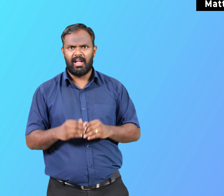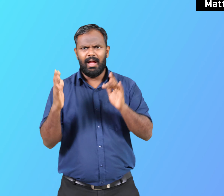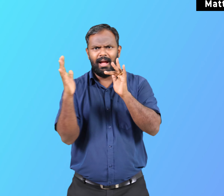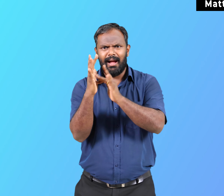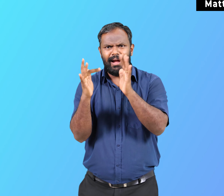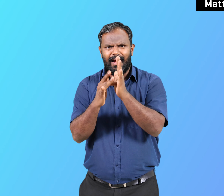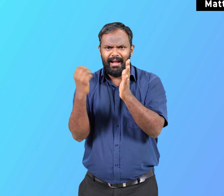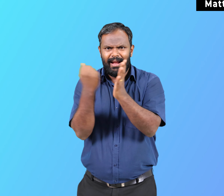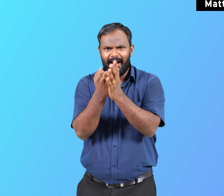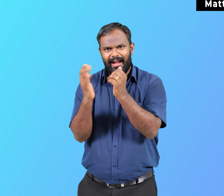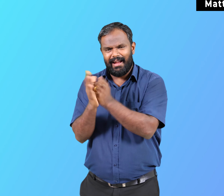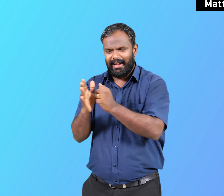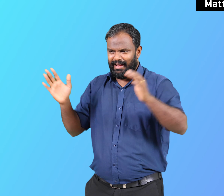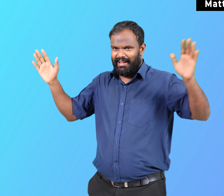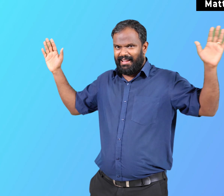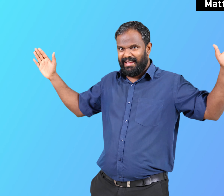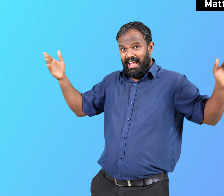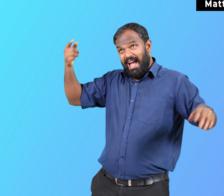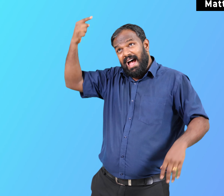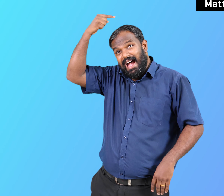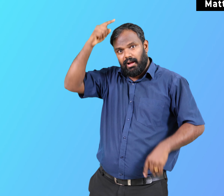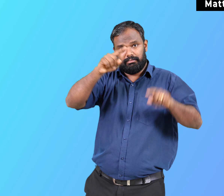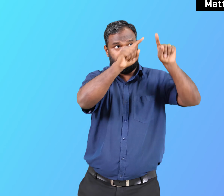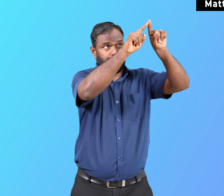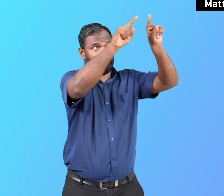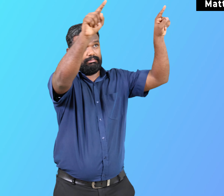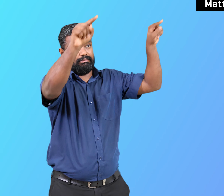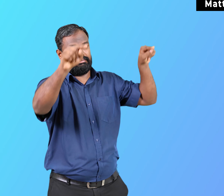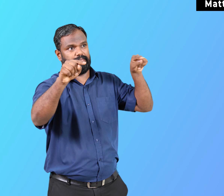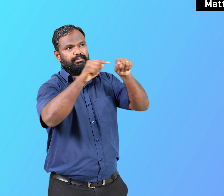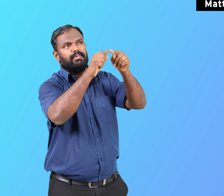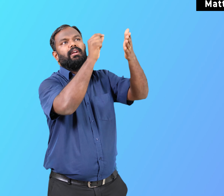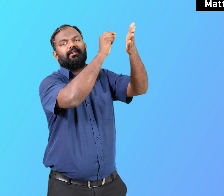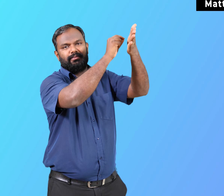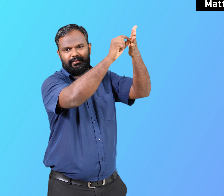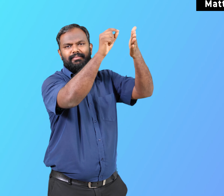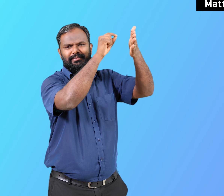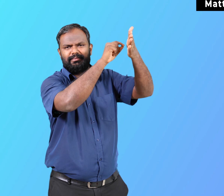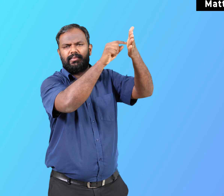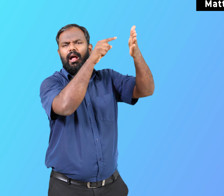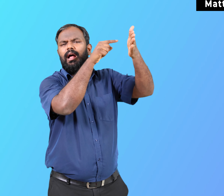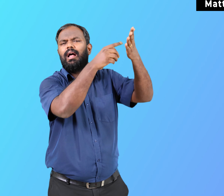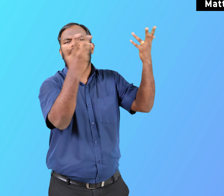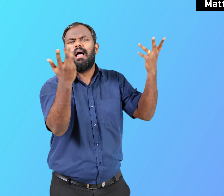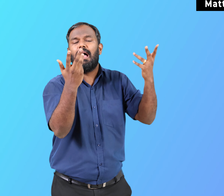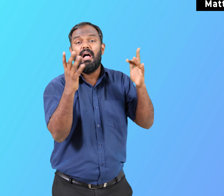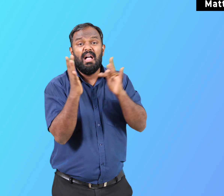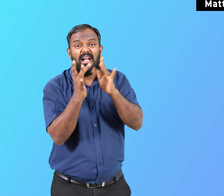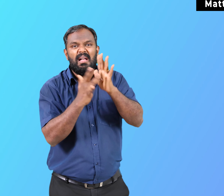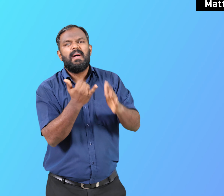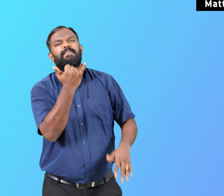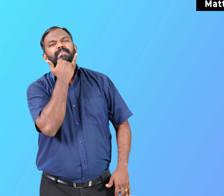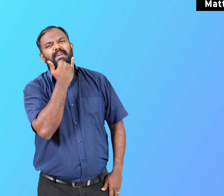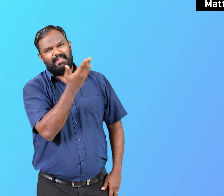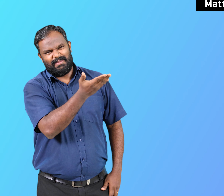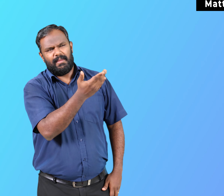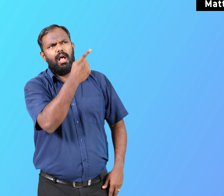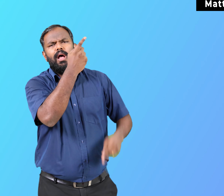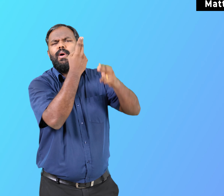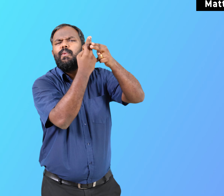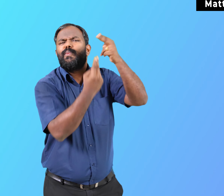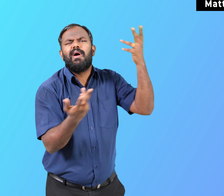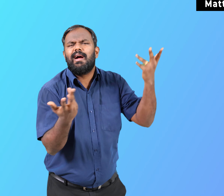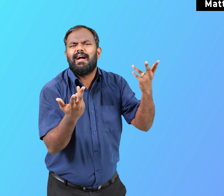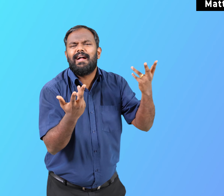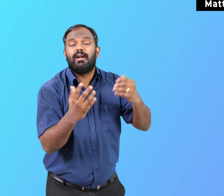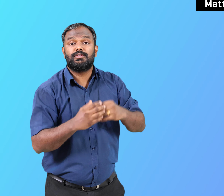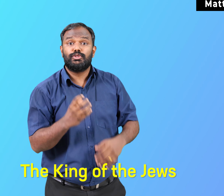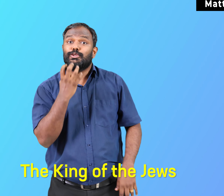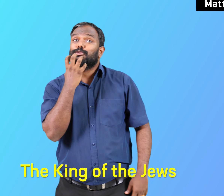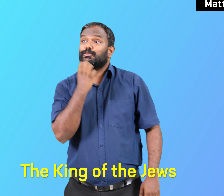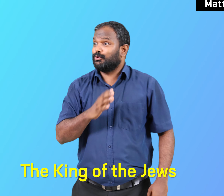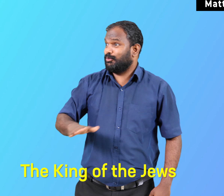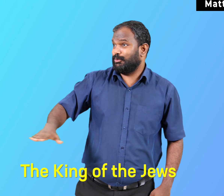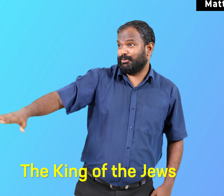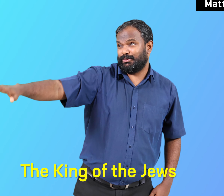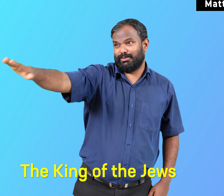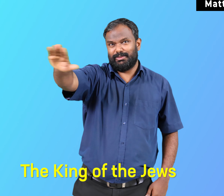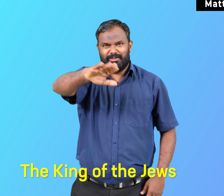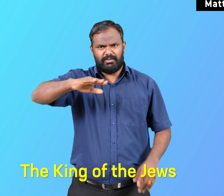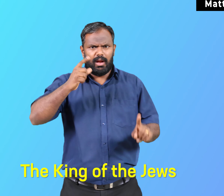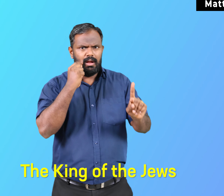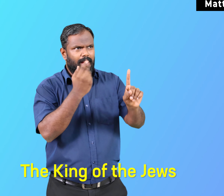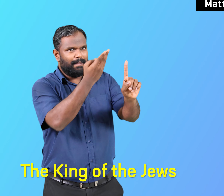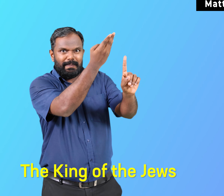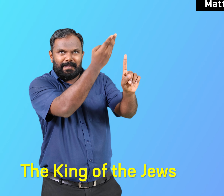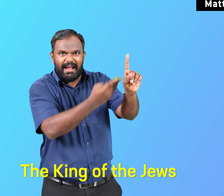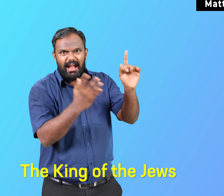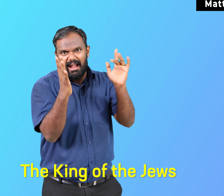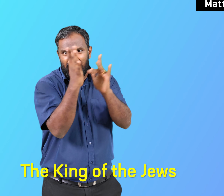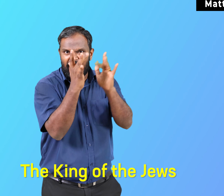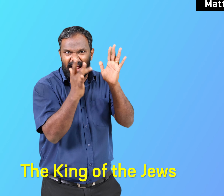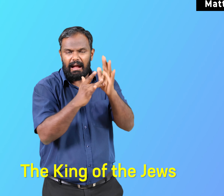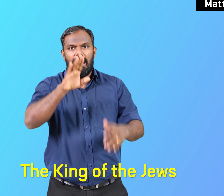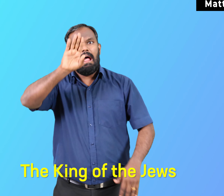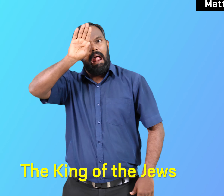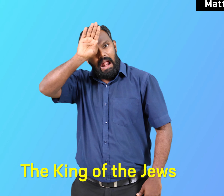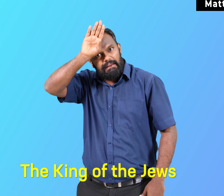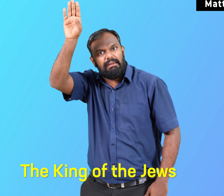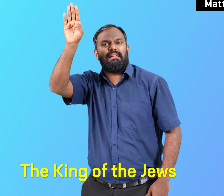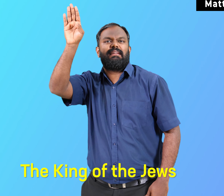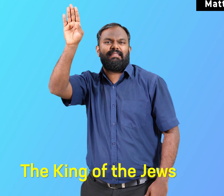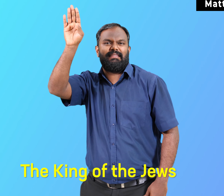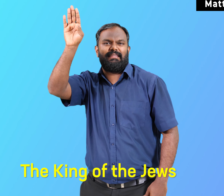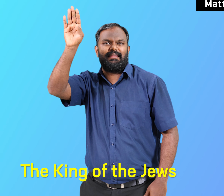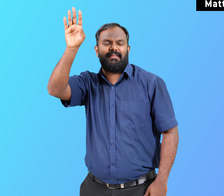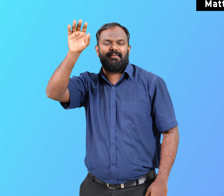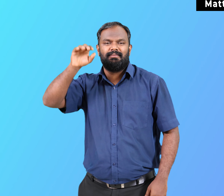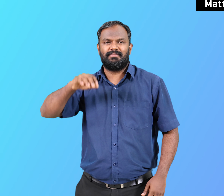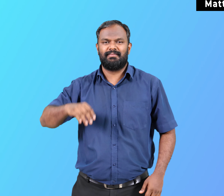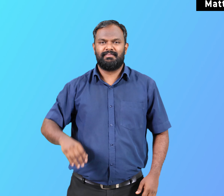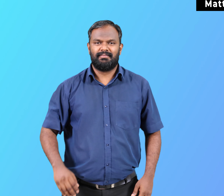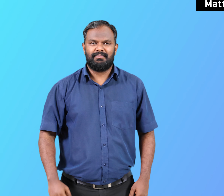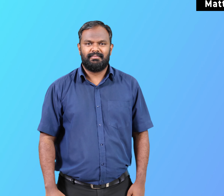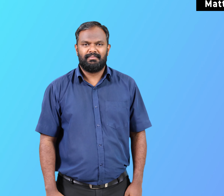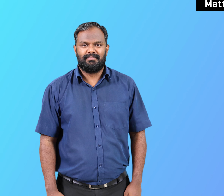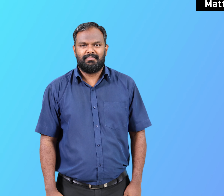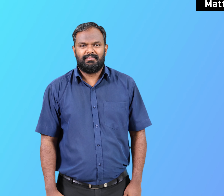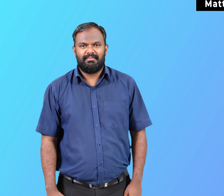They put a sign above his head with the charge against him written on it: “this is jesus, the king of the jews.”